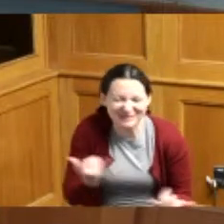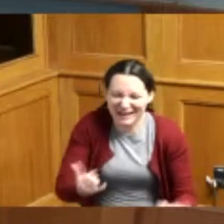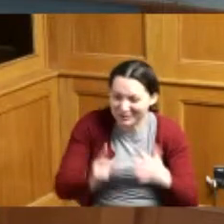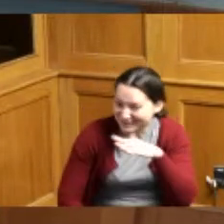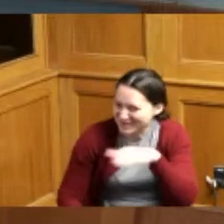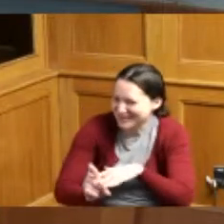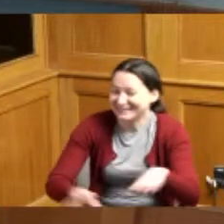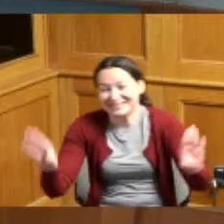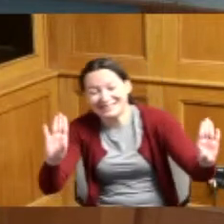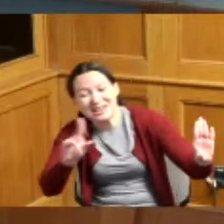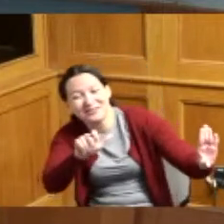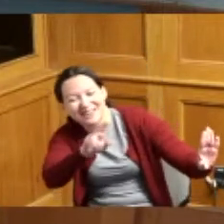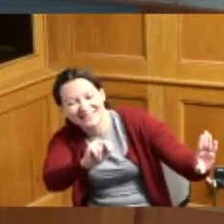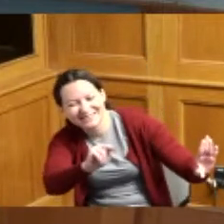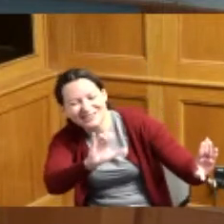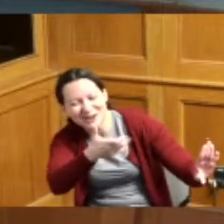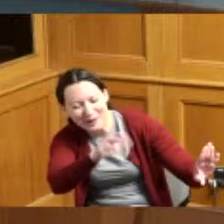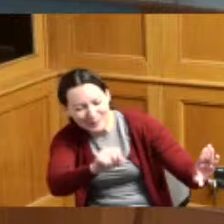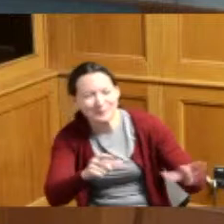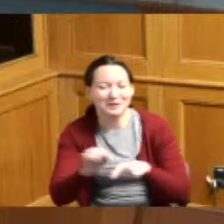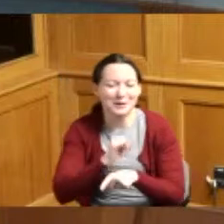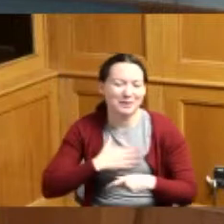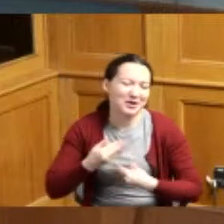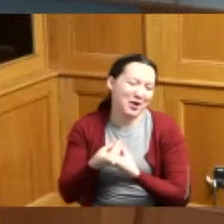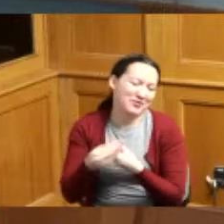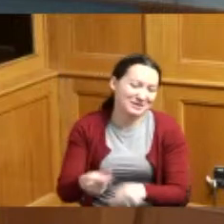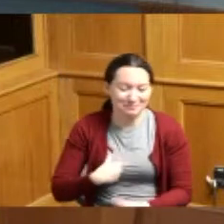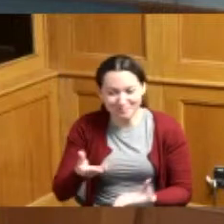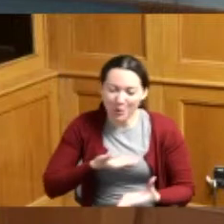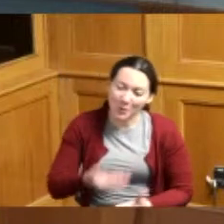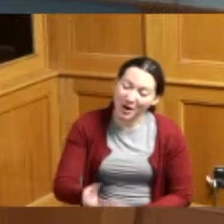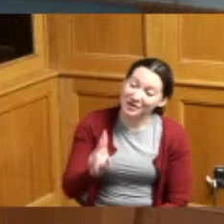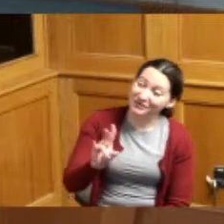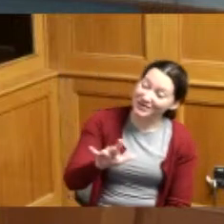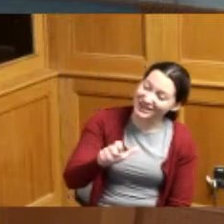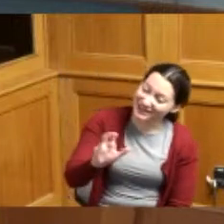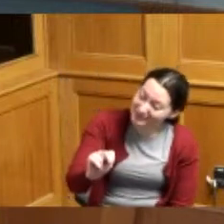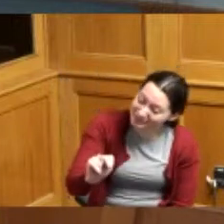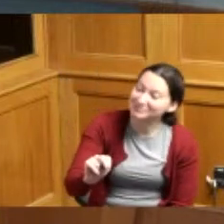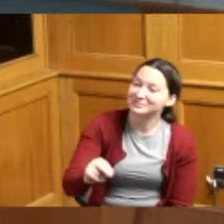so viviane chang is interning in my office I just want to welcome Vivian um to the county